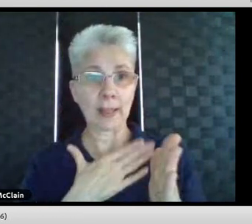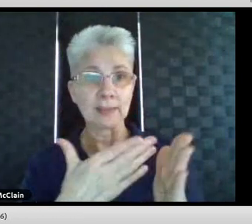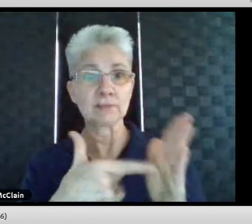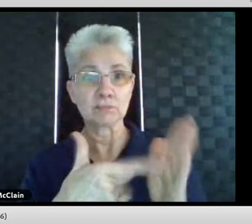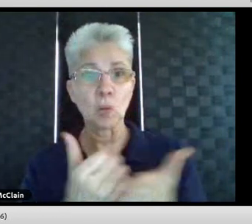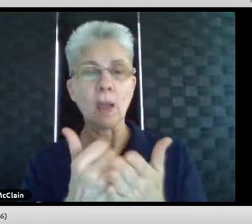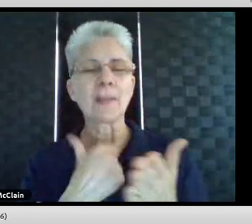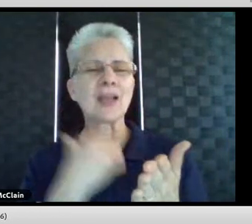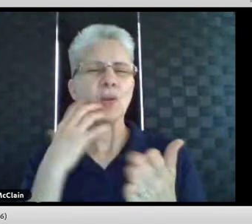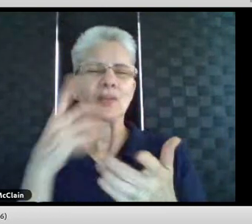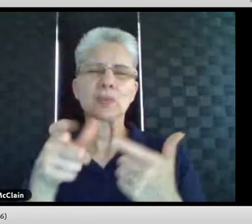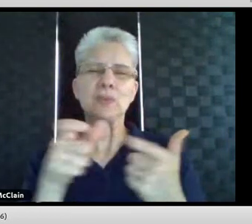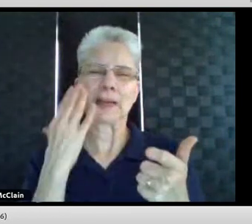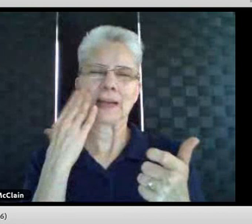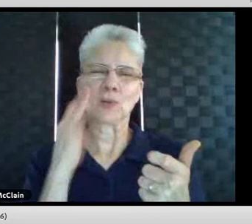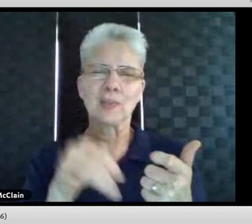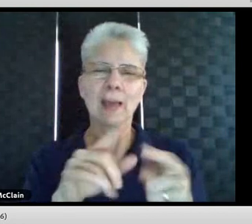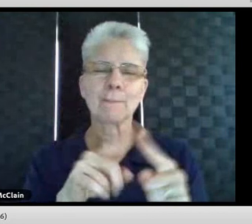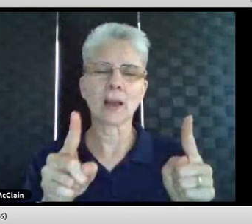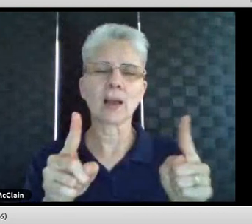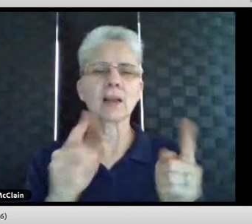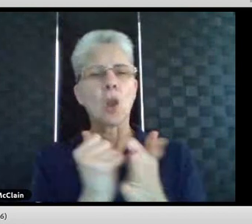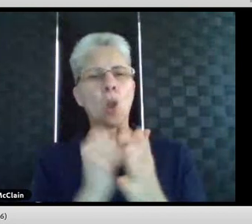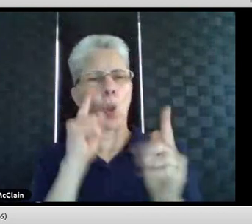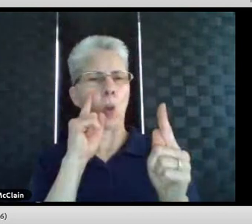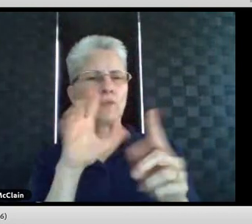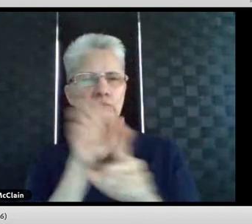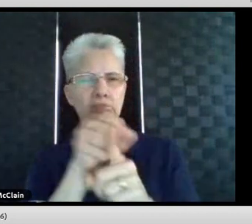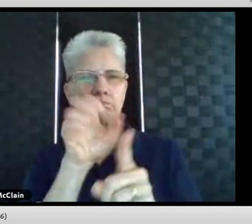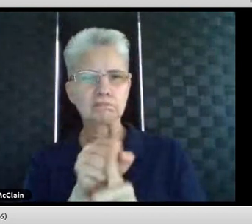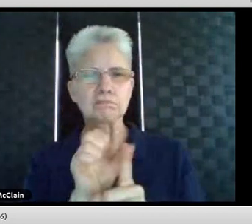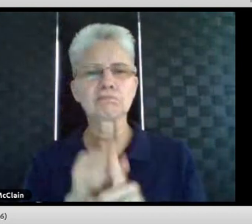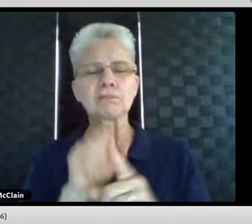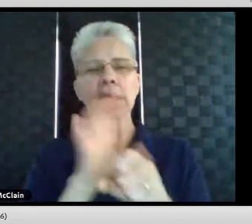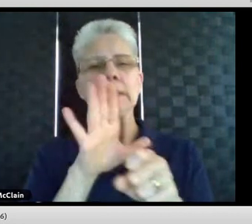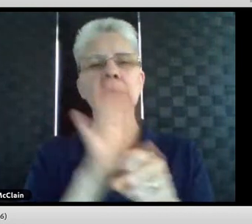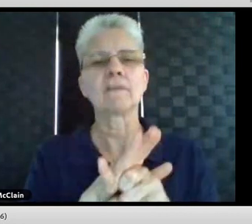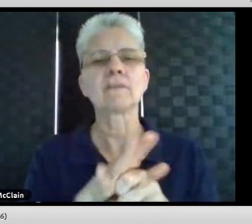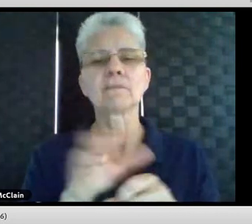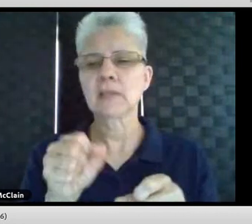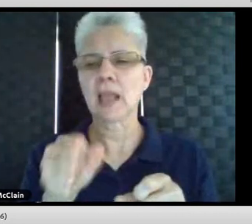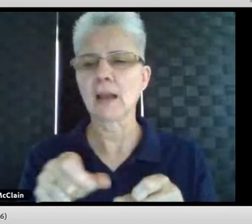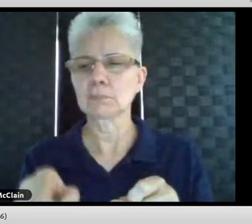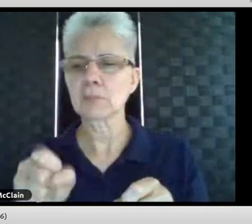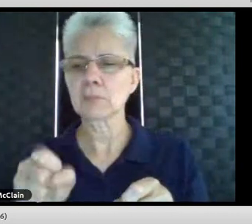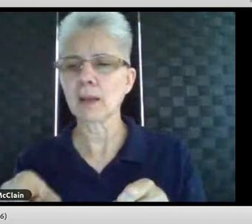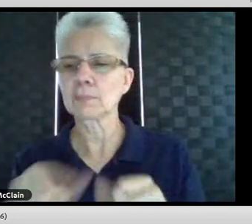I know this is really quick, but hopefully you've got something quickly. Yep. Yeah.